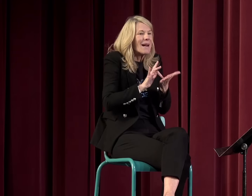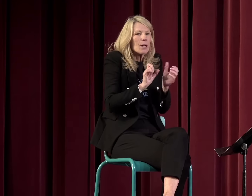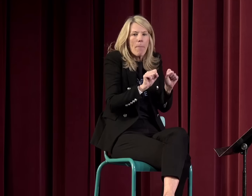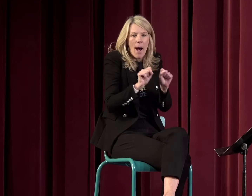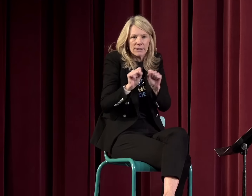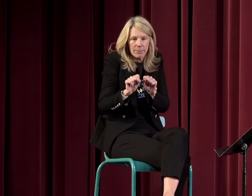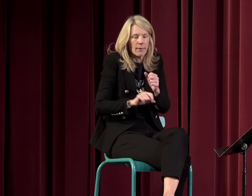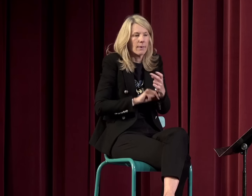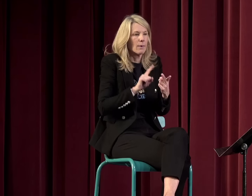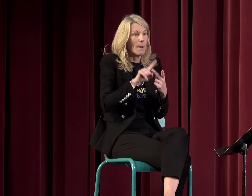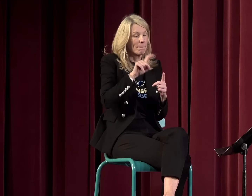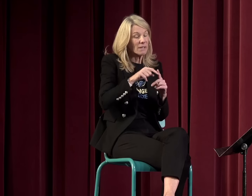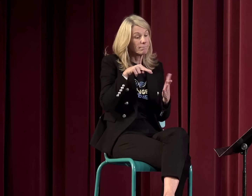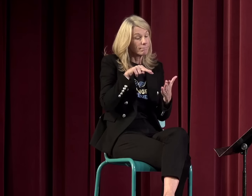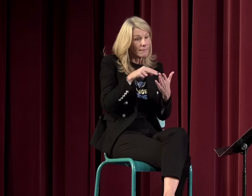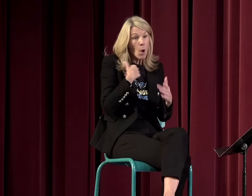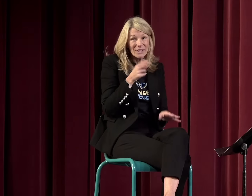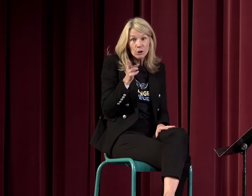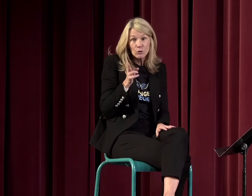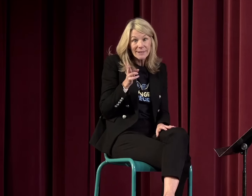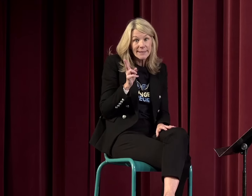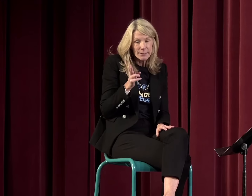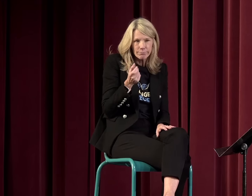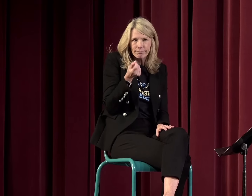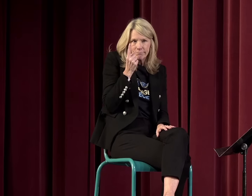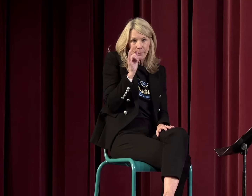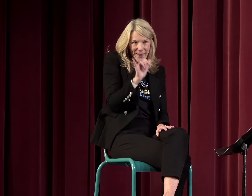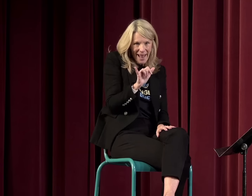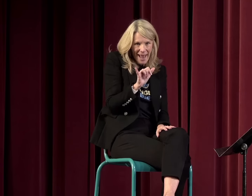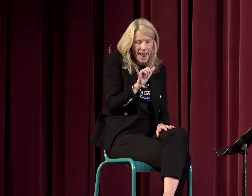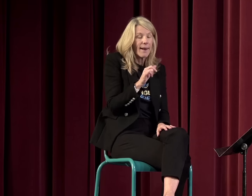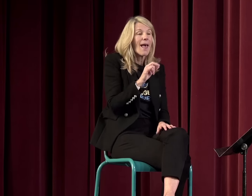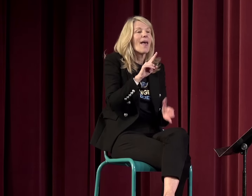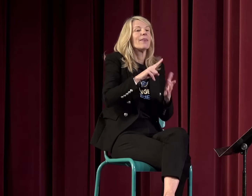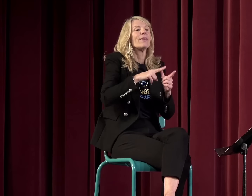Genetically and biologically about what's possible to understand history that predates us.